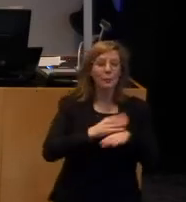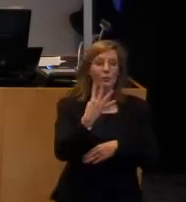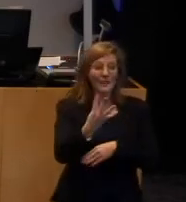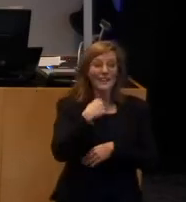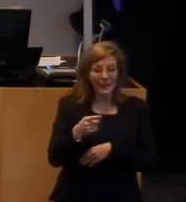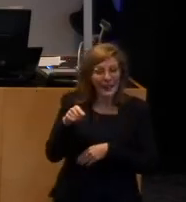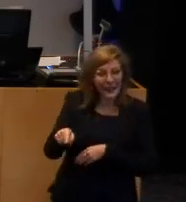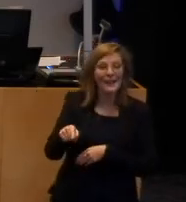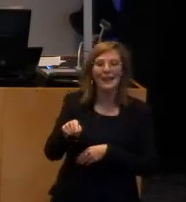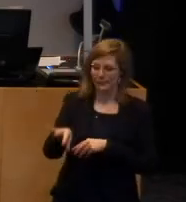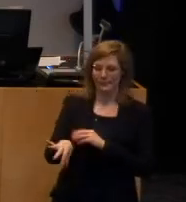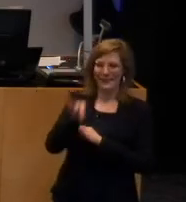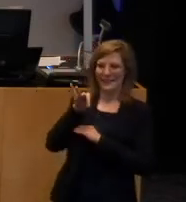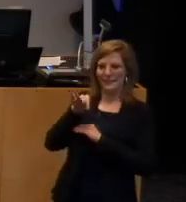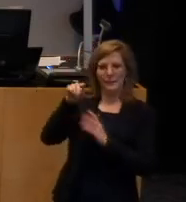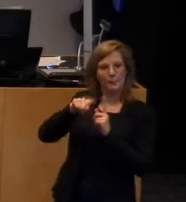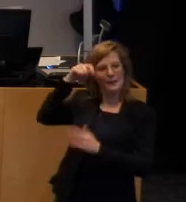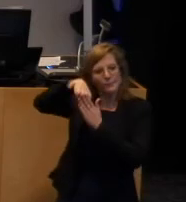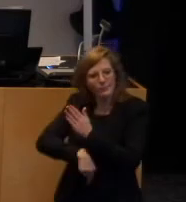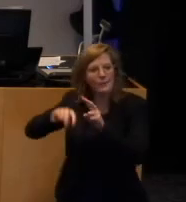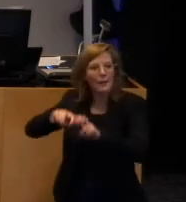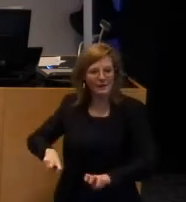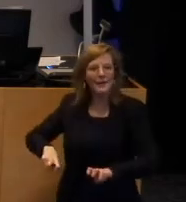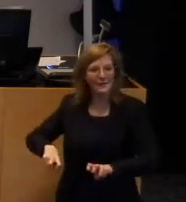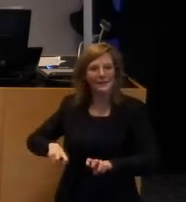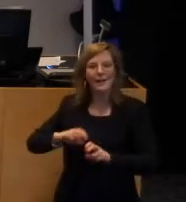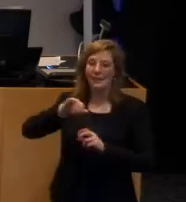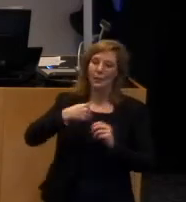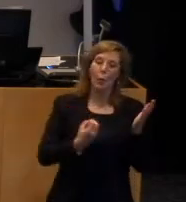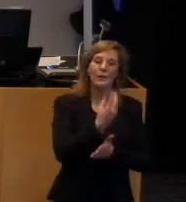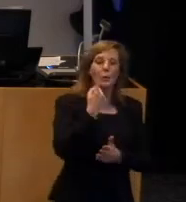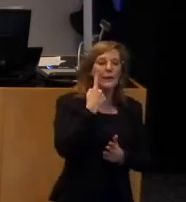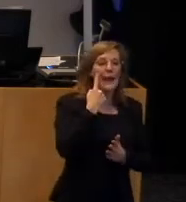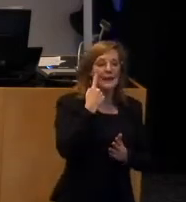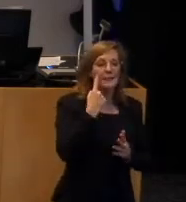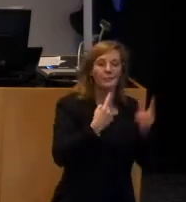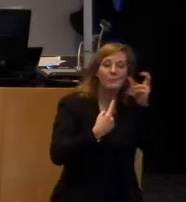So what I did next was go back to the target text, so the interpreting text